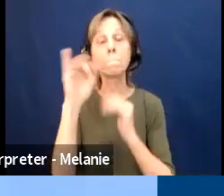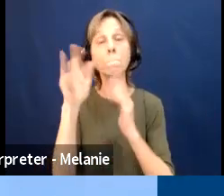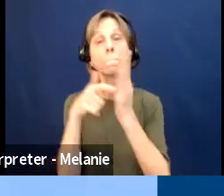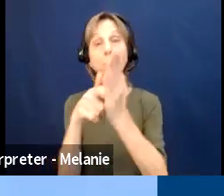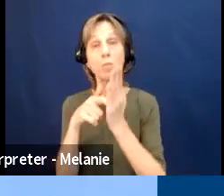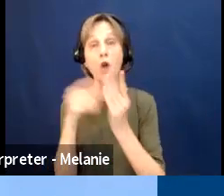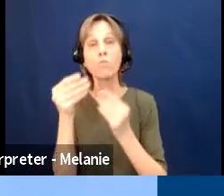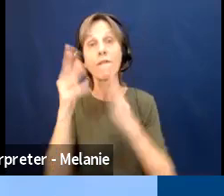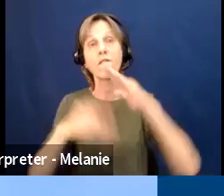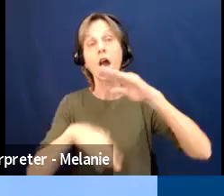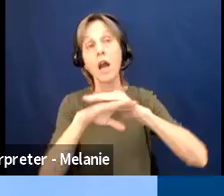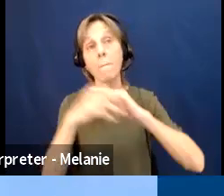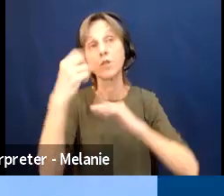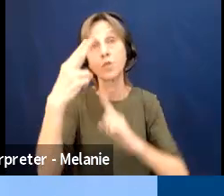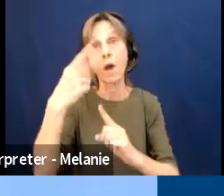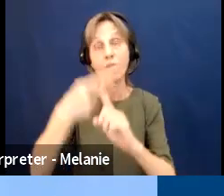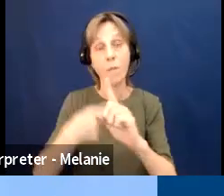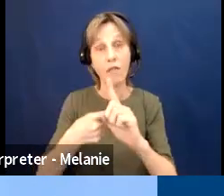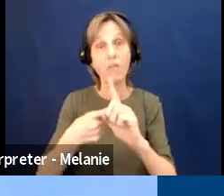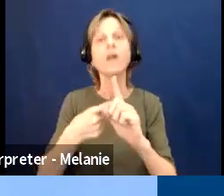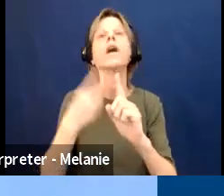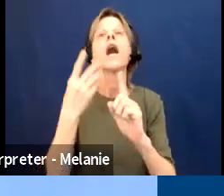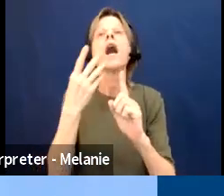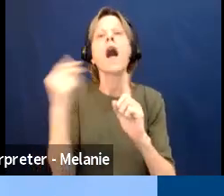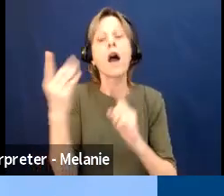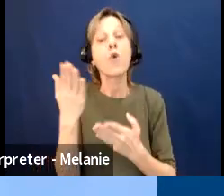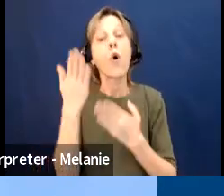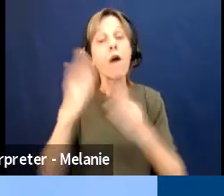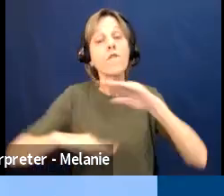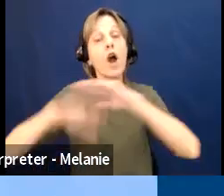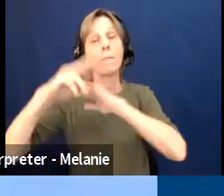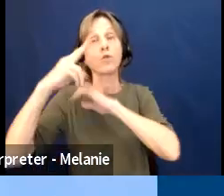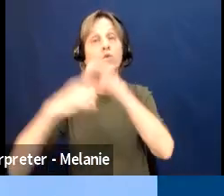and do offer up to two years but it's going to depend on your purchasing decision